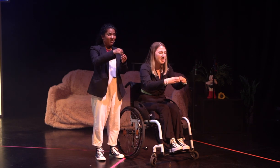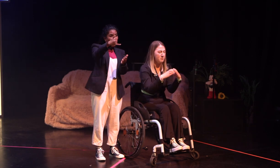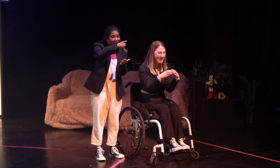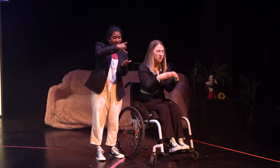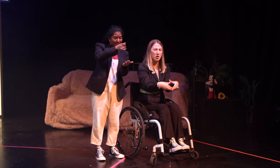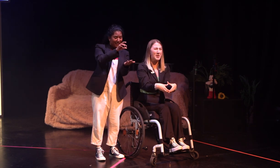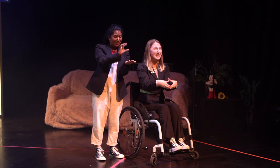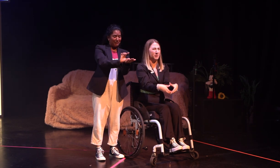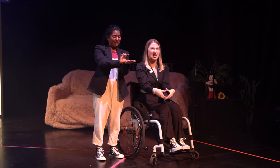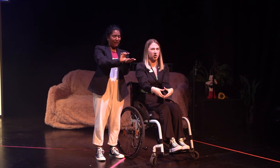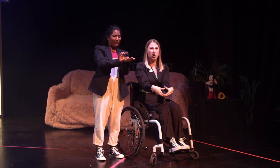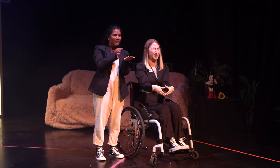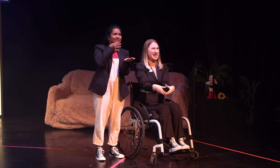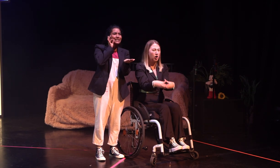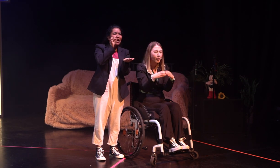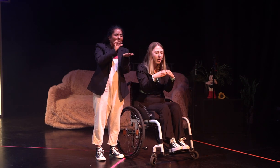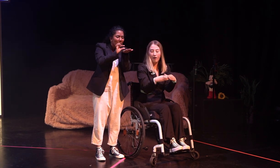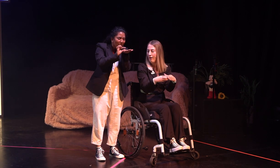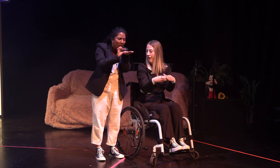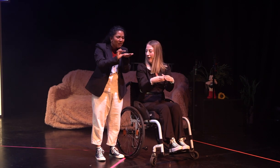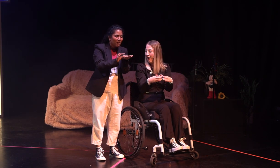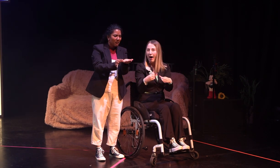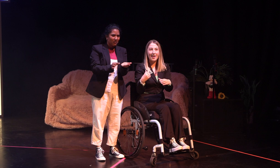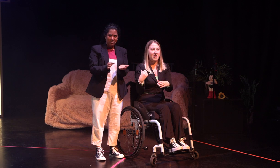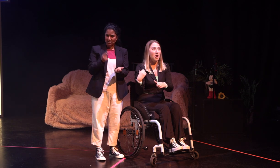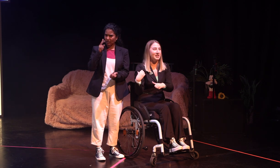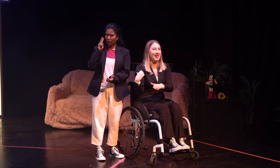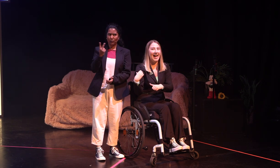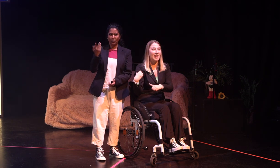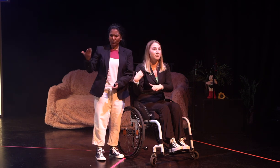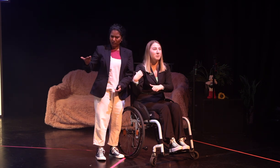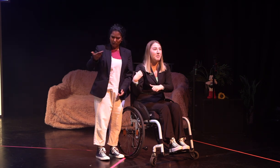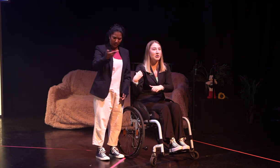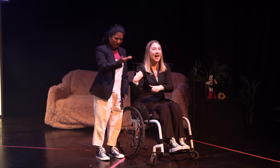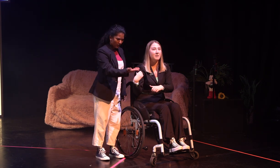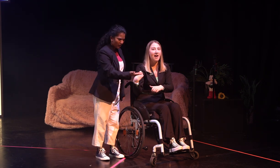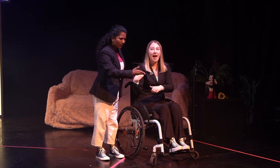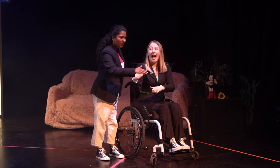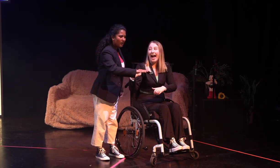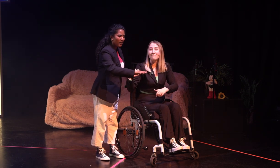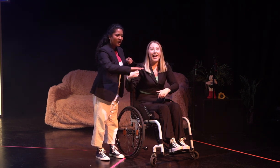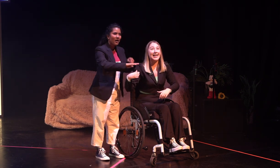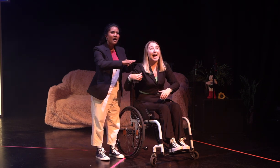in the middle in what appears to be a doll's teacup. And then I noticed the hand that's put me bowl down. I'd recognise